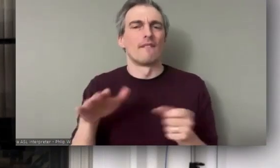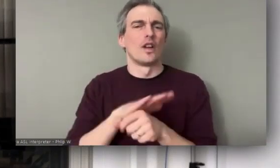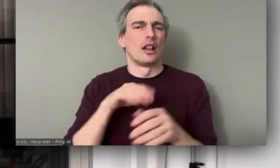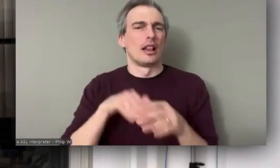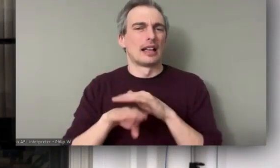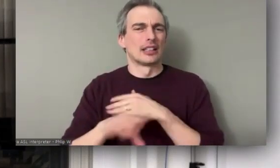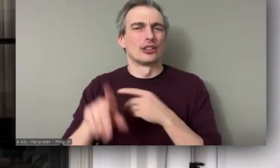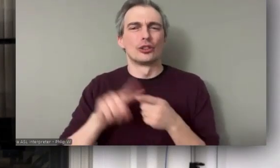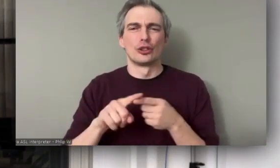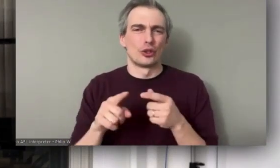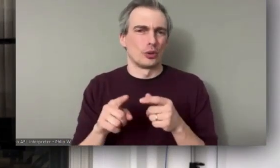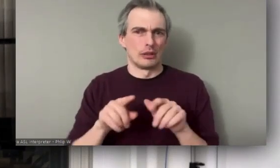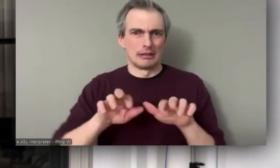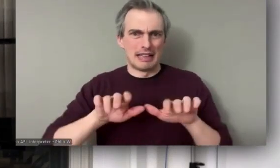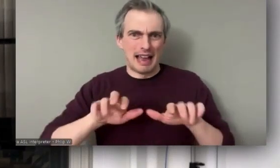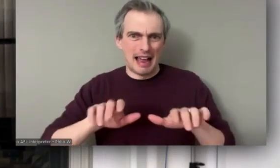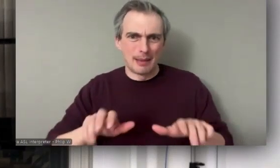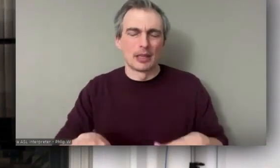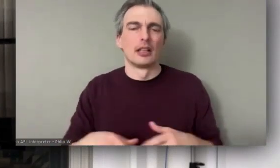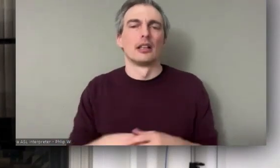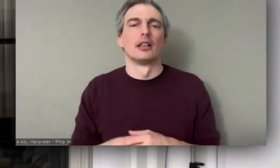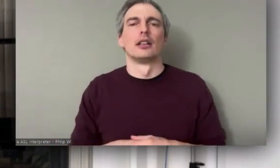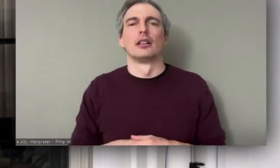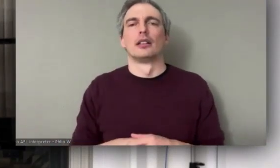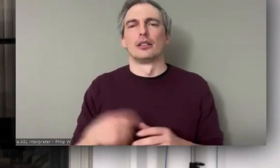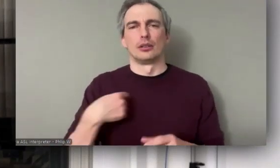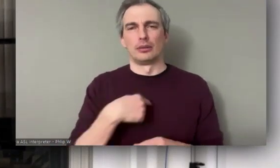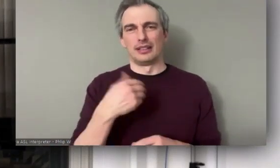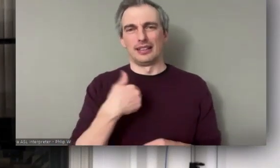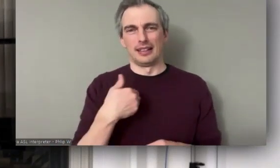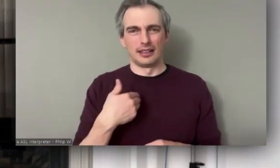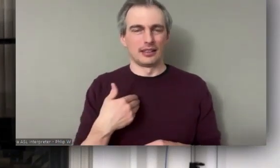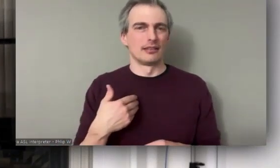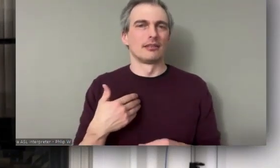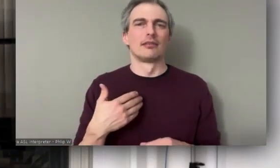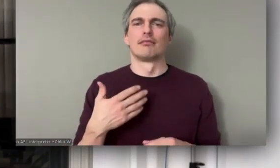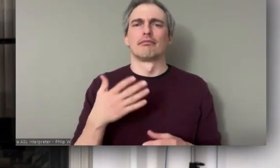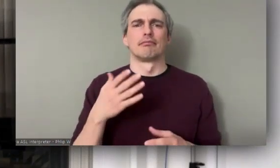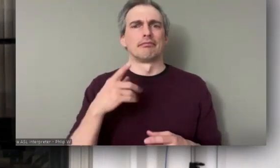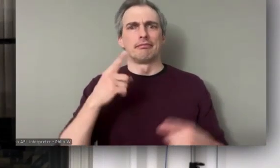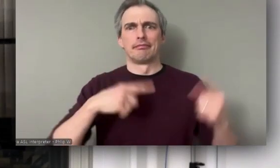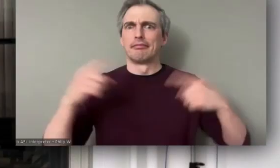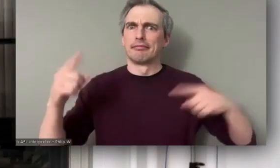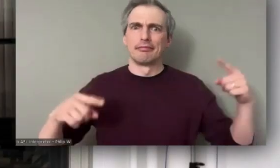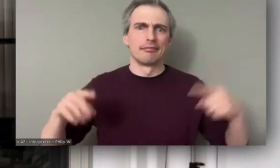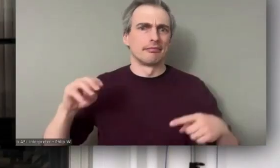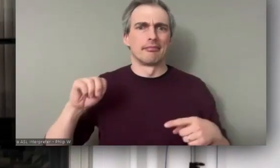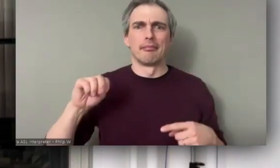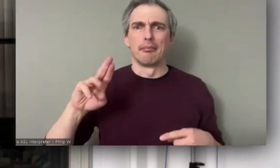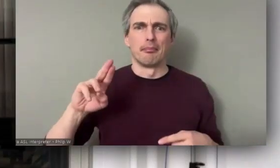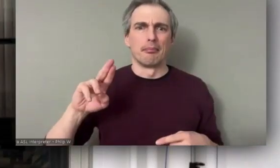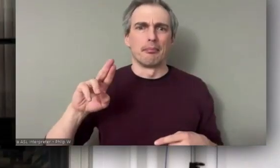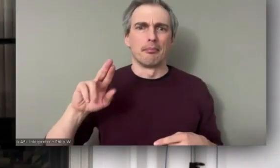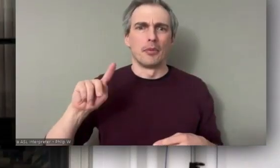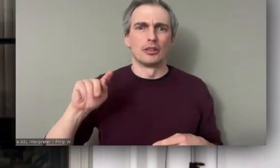And so we were able to have multimodal talking and typing conversations.